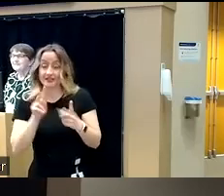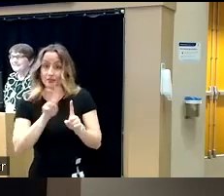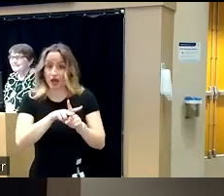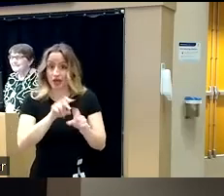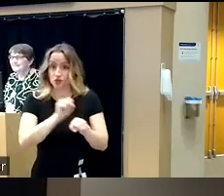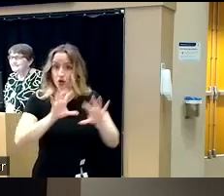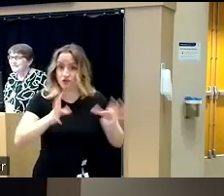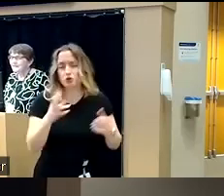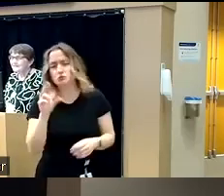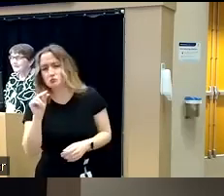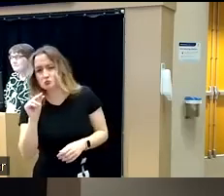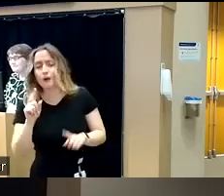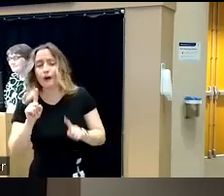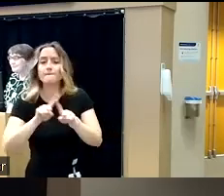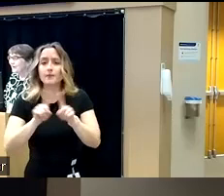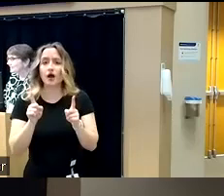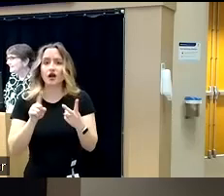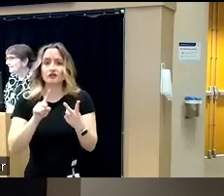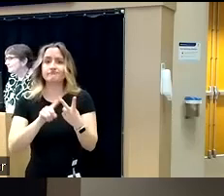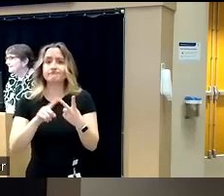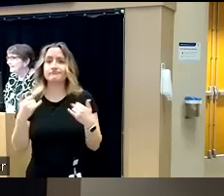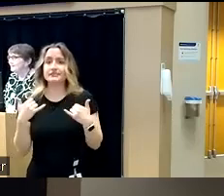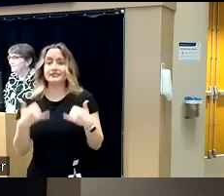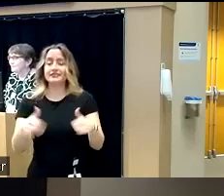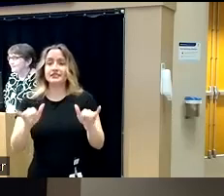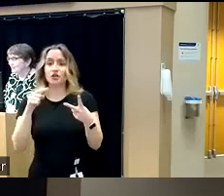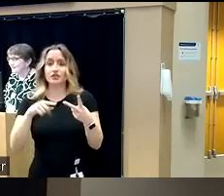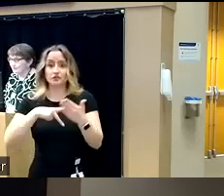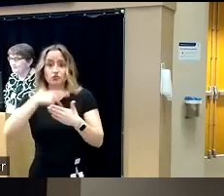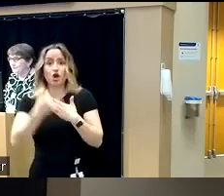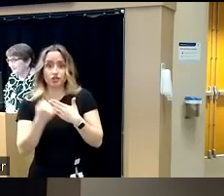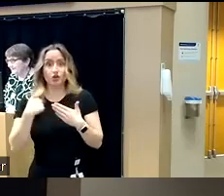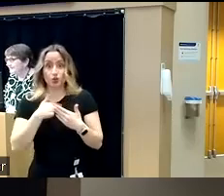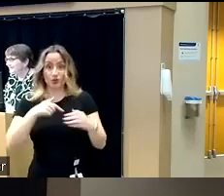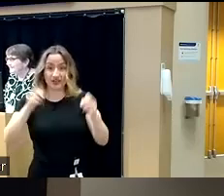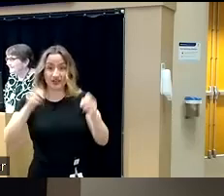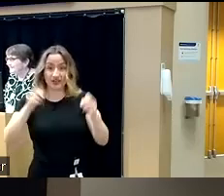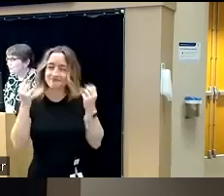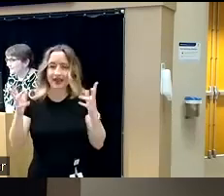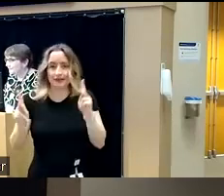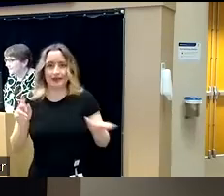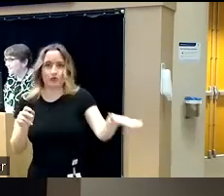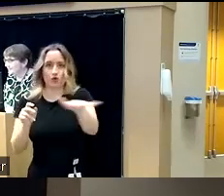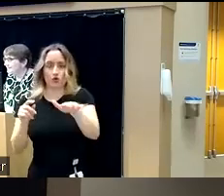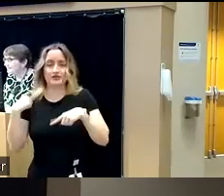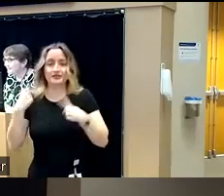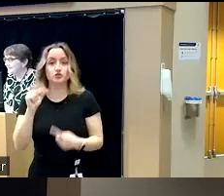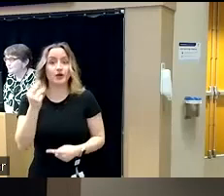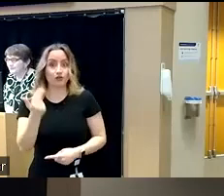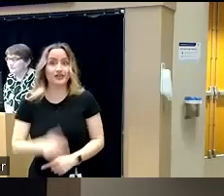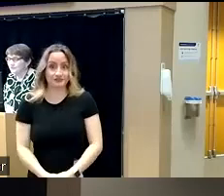um but it is a a project that we have educated a lot of people in since 2013 that's when we